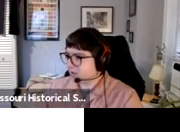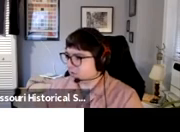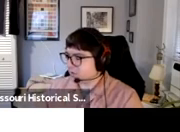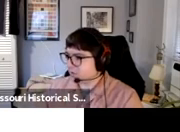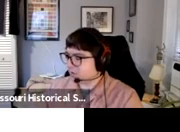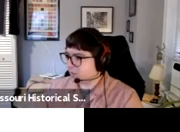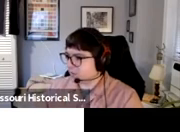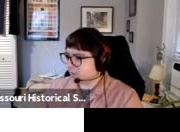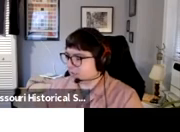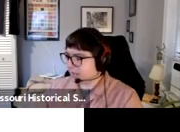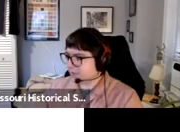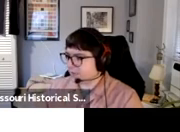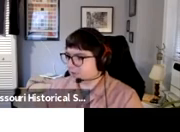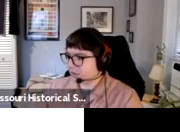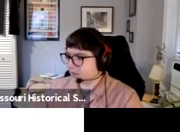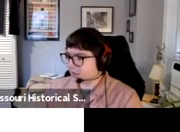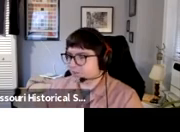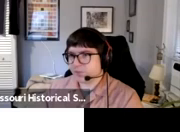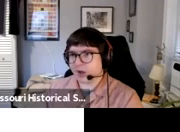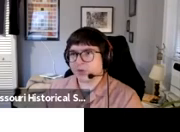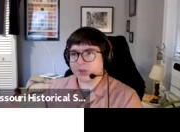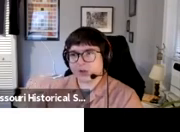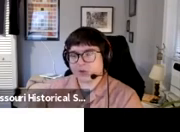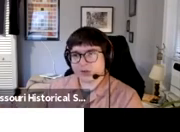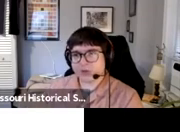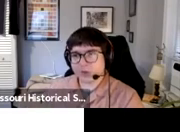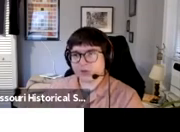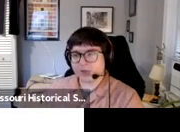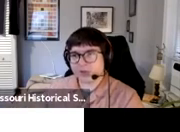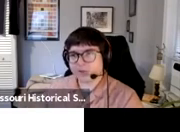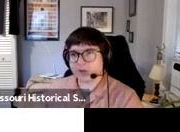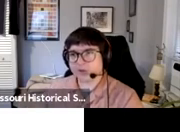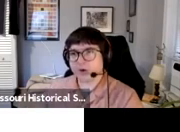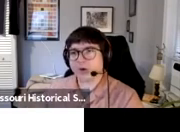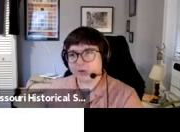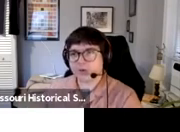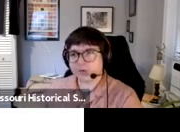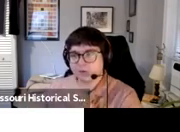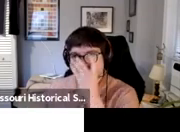My cousin, thanks, Susie. Susie's father also does